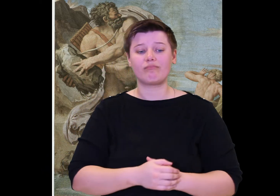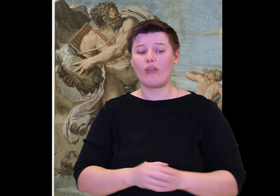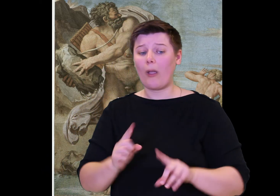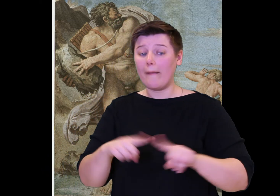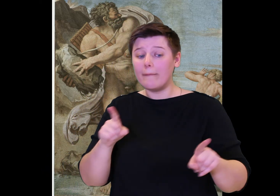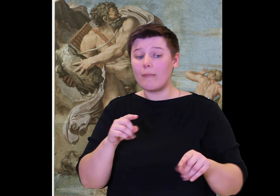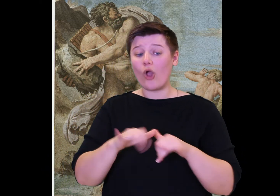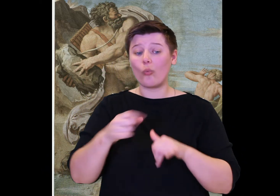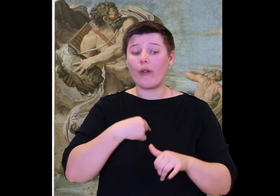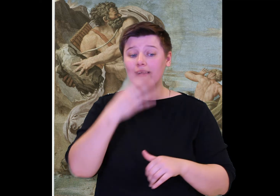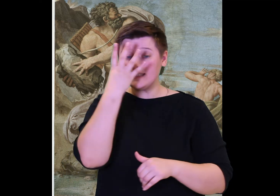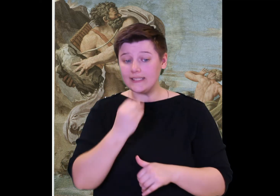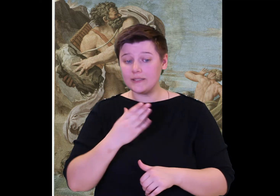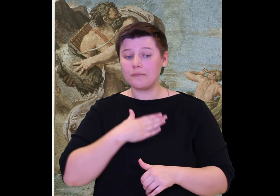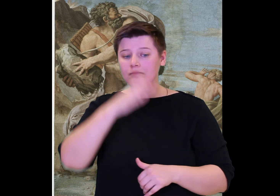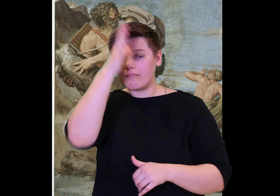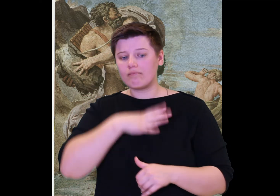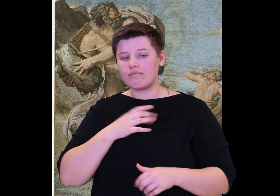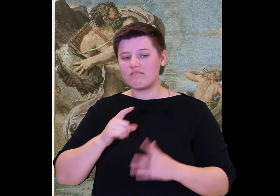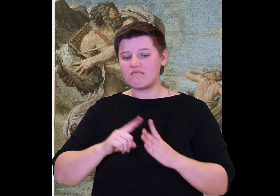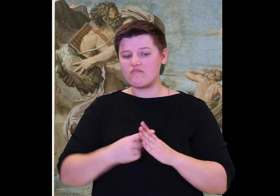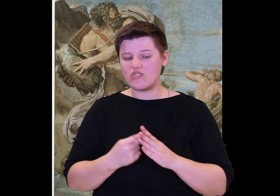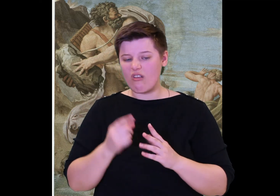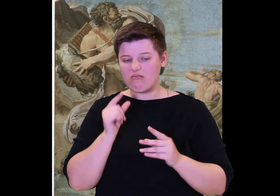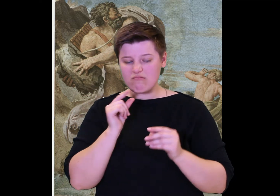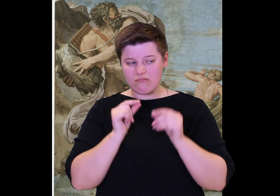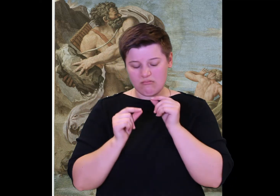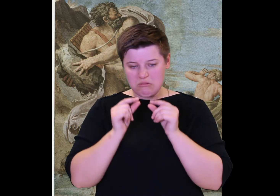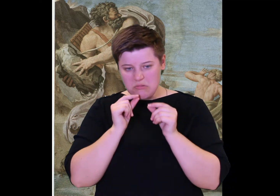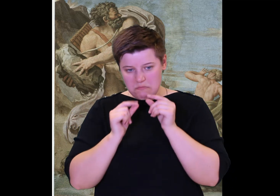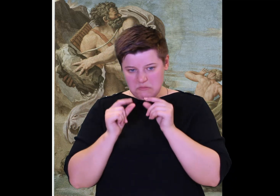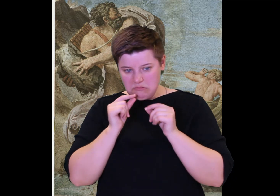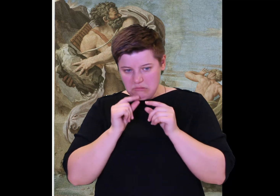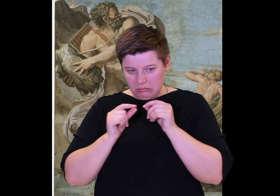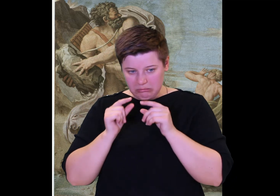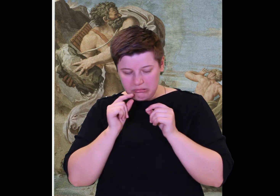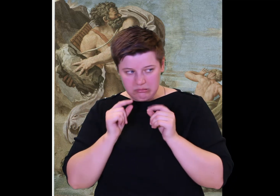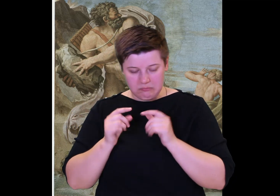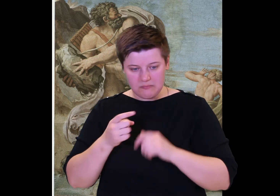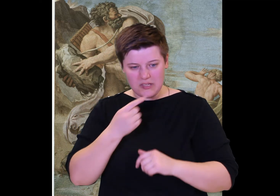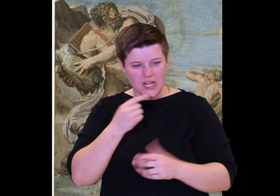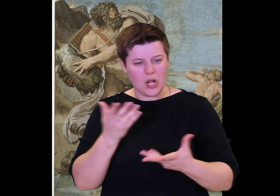sweet sleep overcome me. I had been doing all the steering, hoping that we would